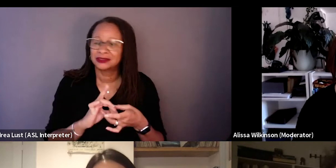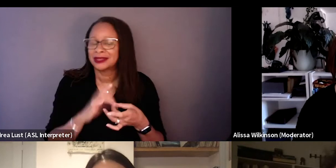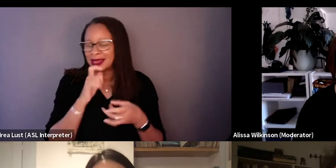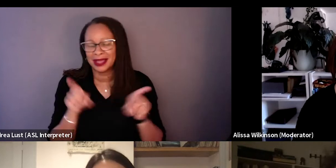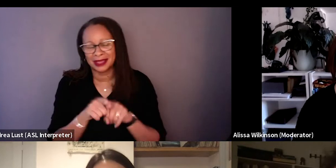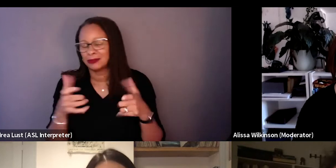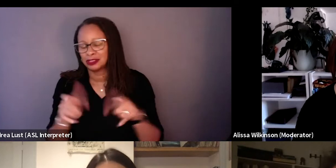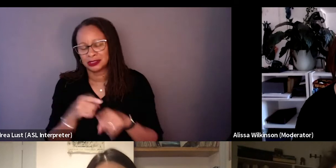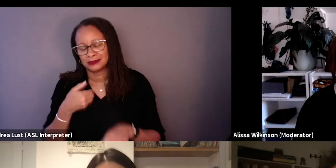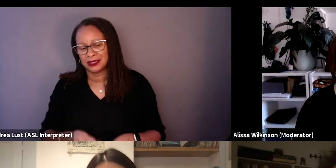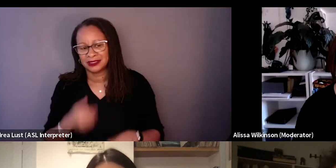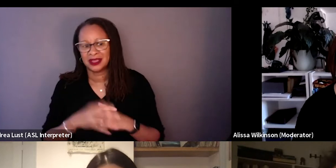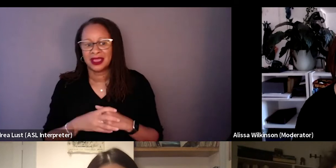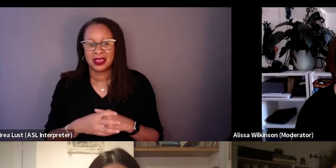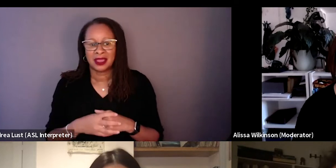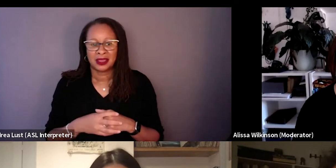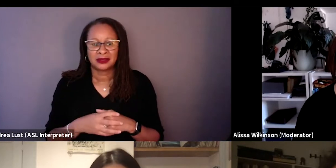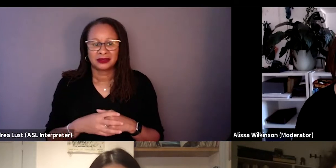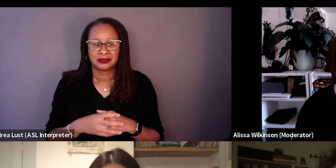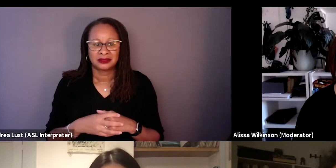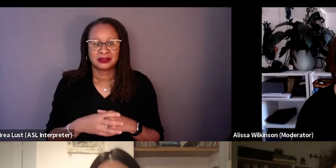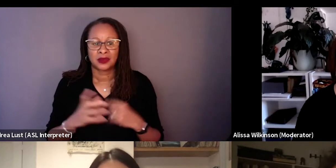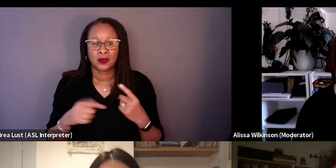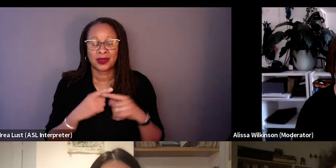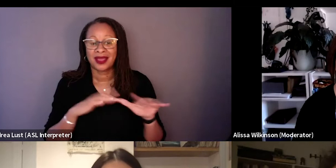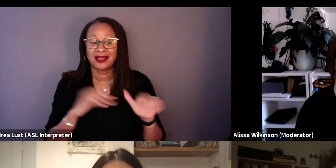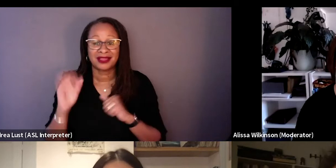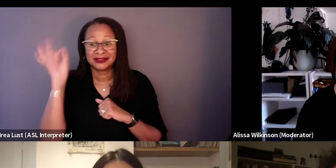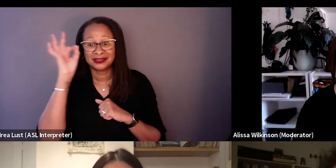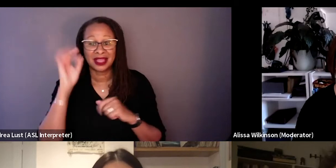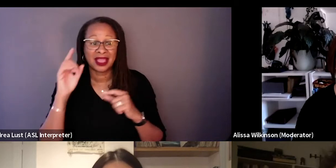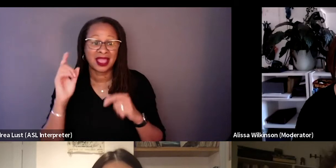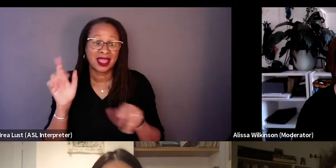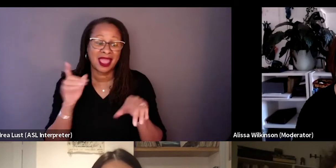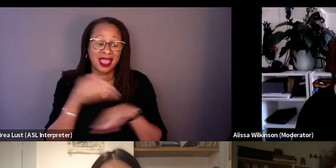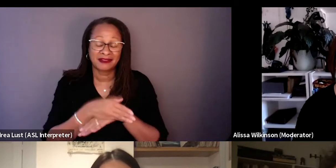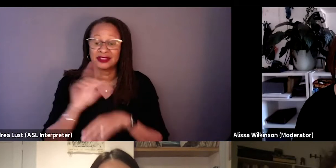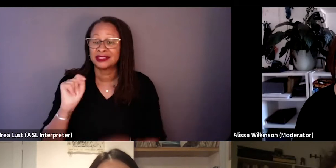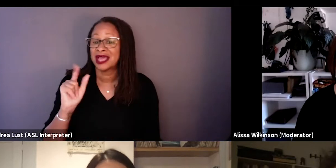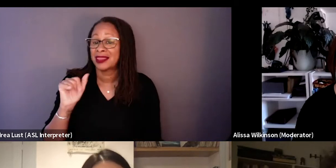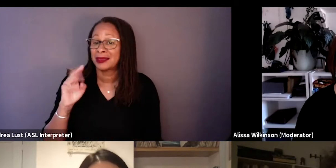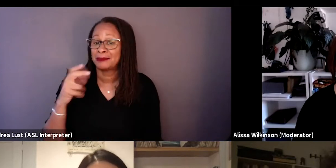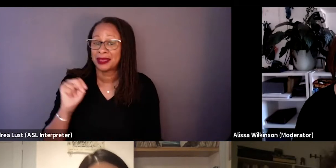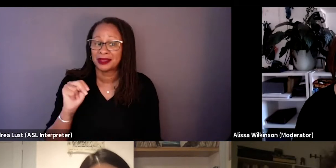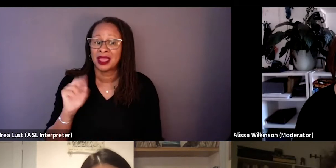And also when I got out of Afghanistan after Taliban took over, Marcel managed to go back.